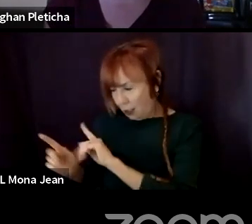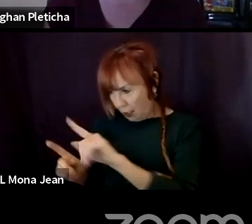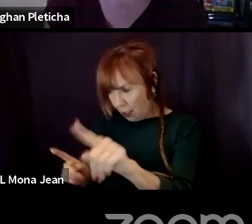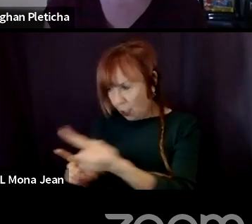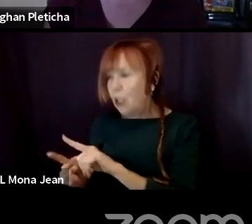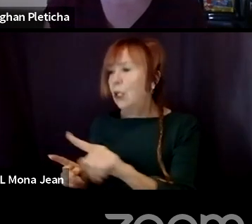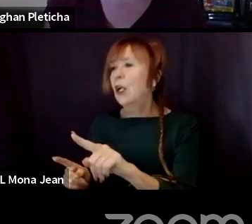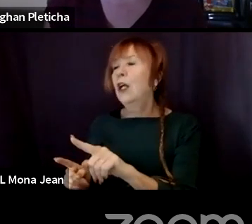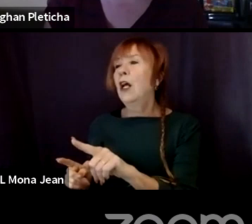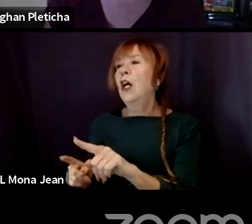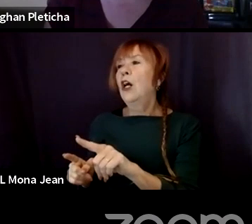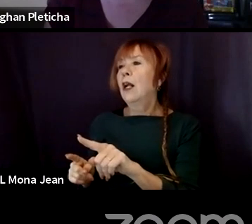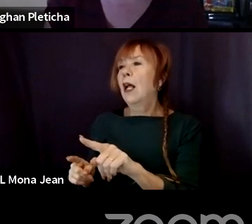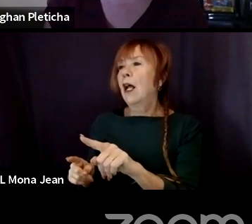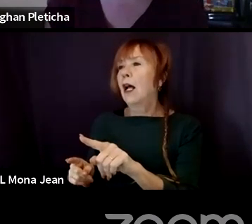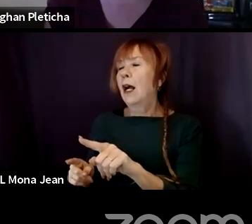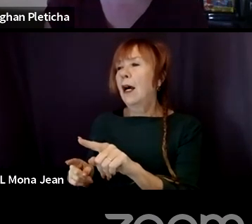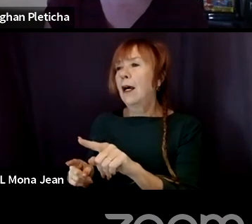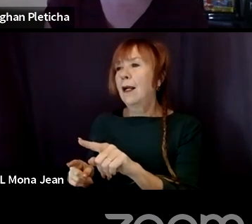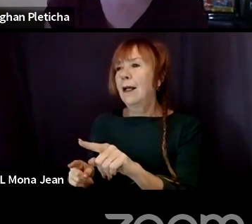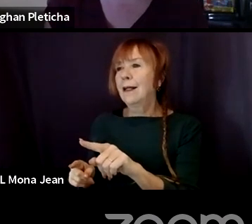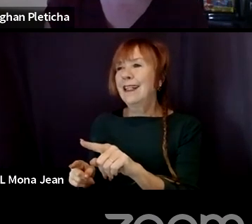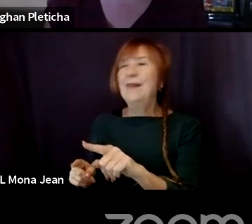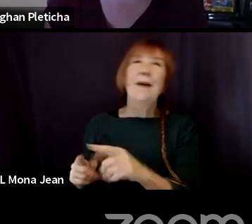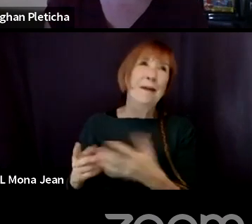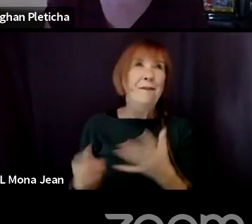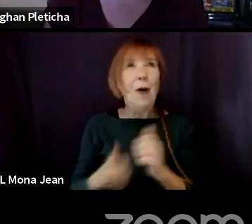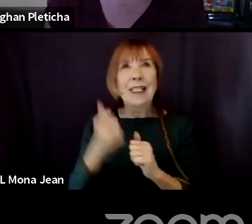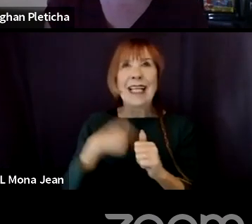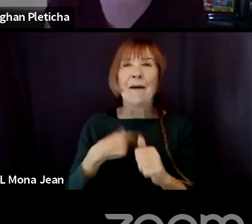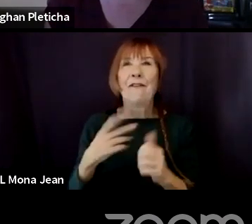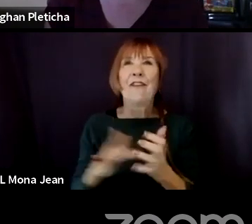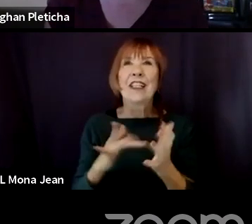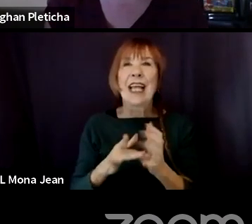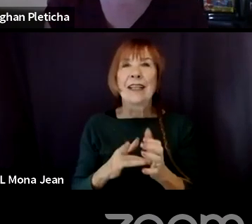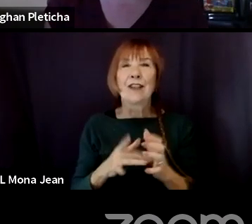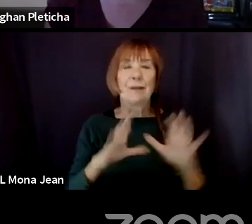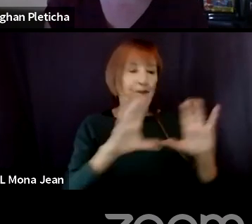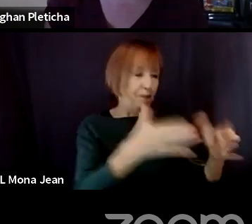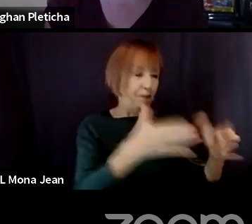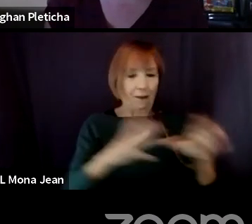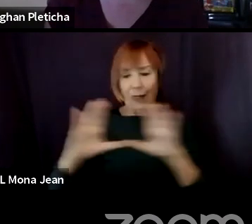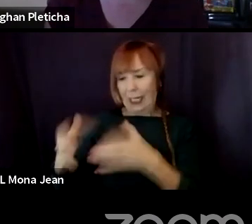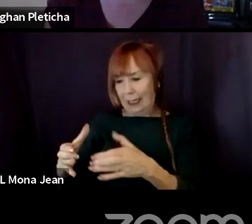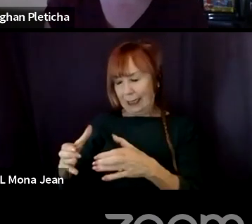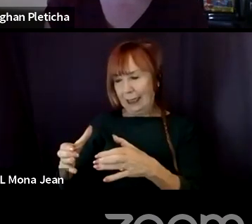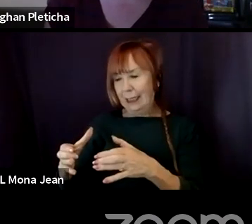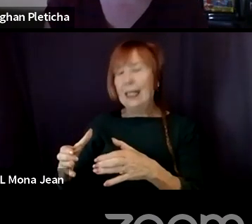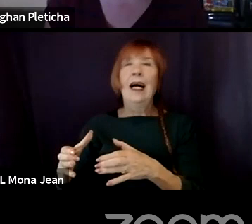in general, there's like kinda two buckets, I've found some, that you'll get people